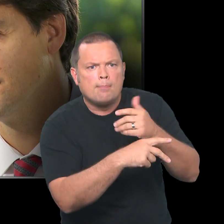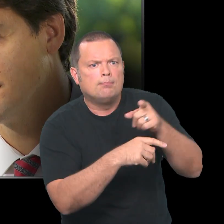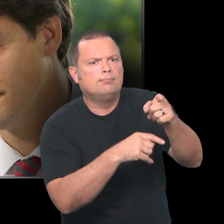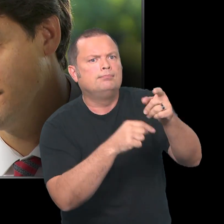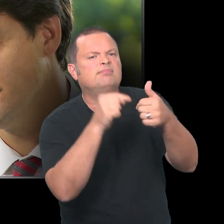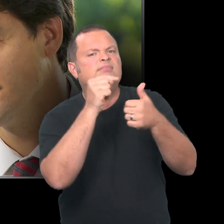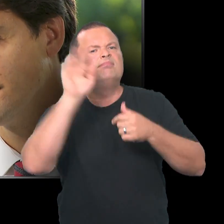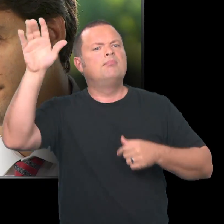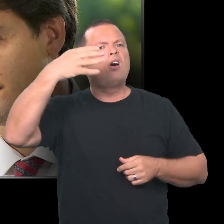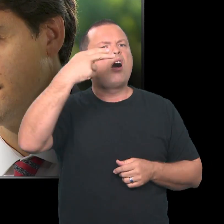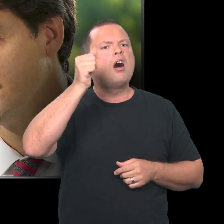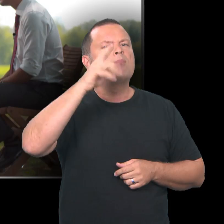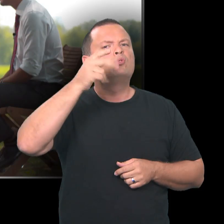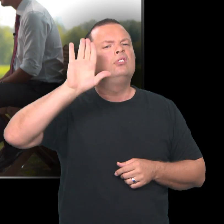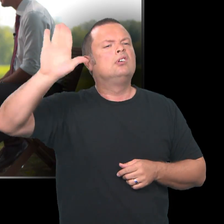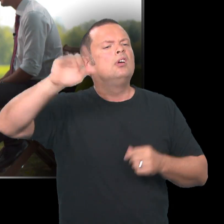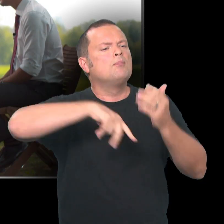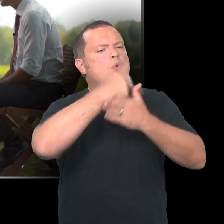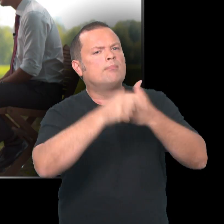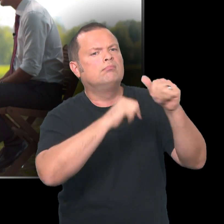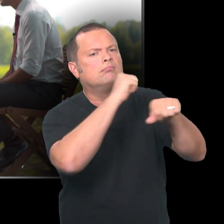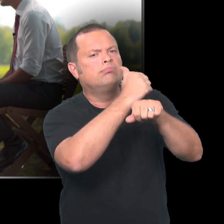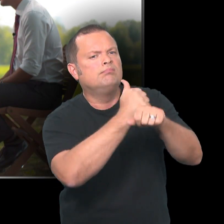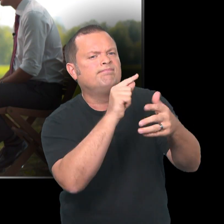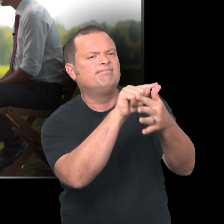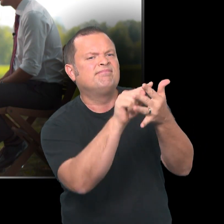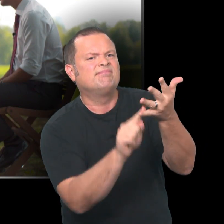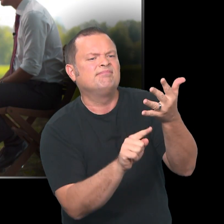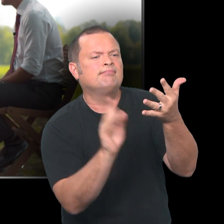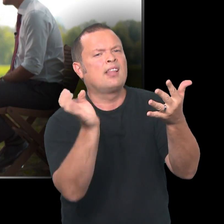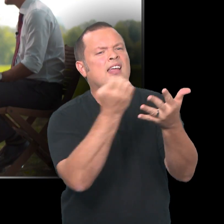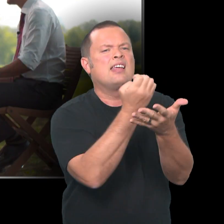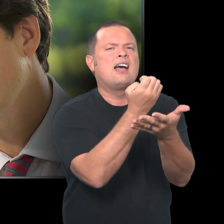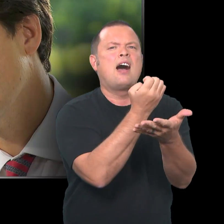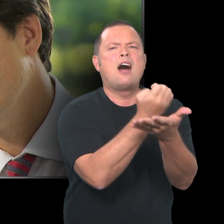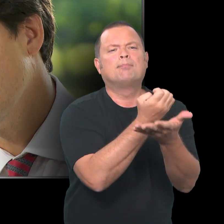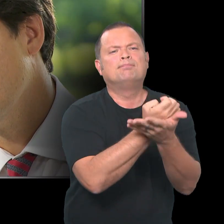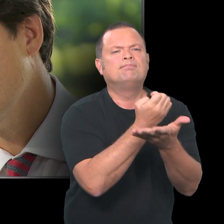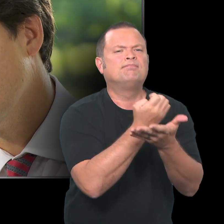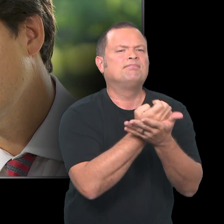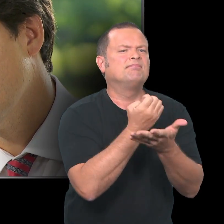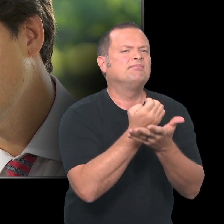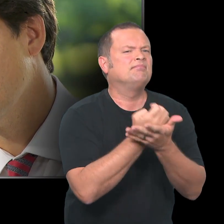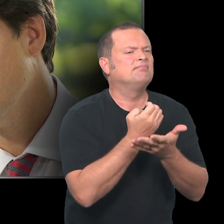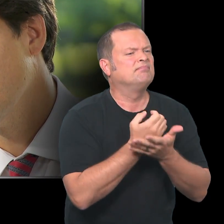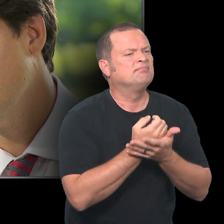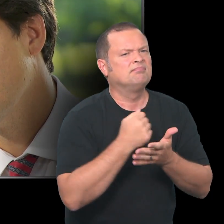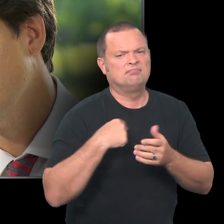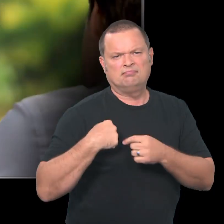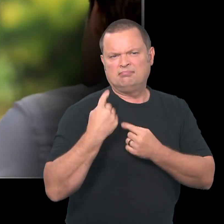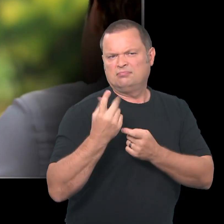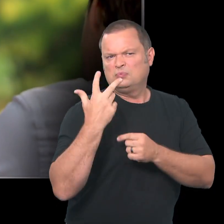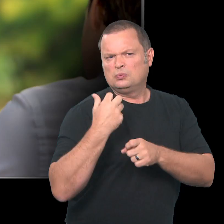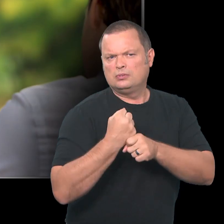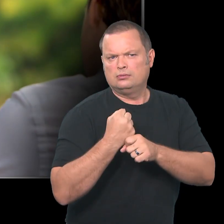But let's do a yes or no on a couple kind of key planks of their economic picture